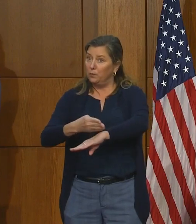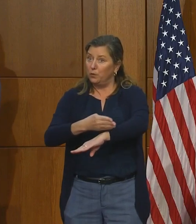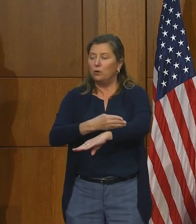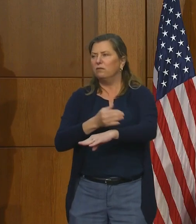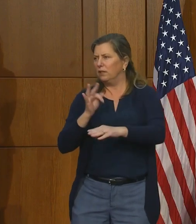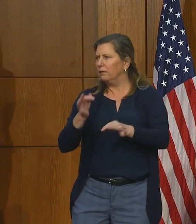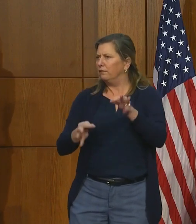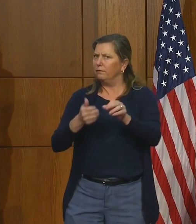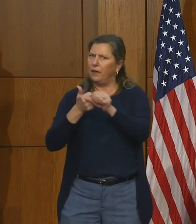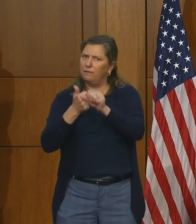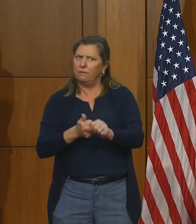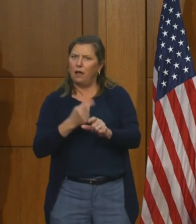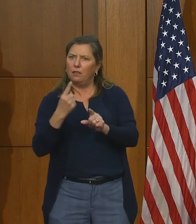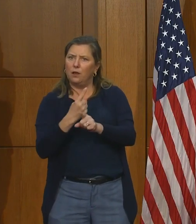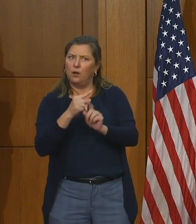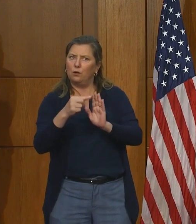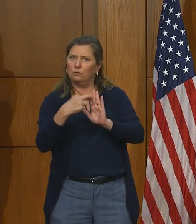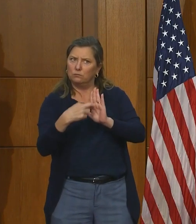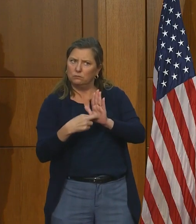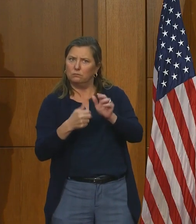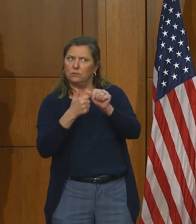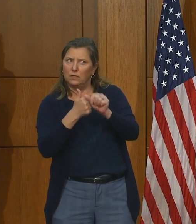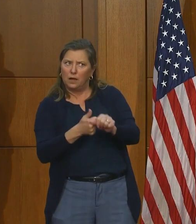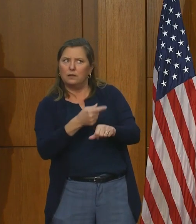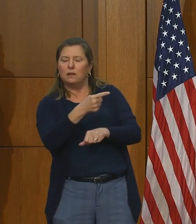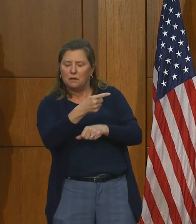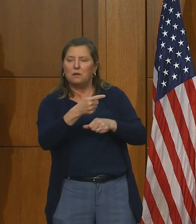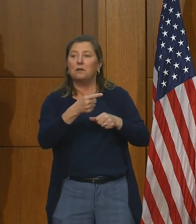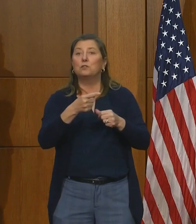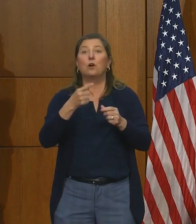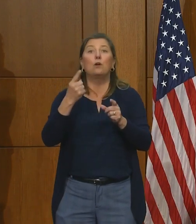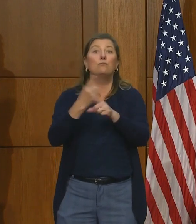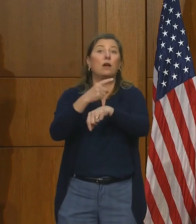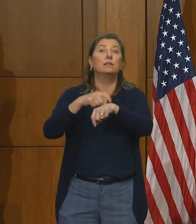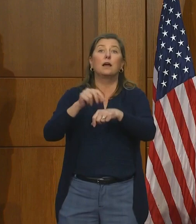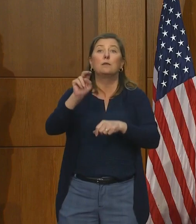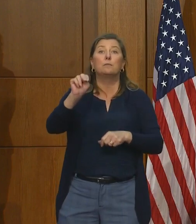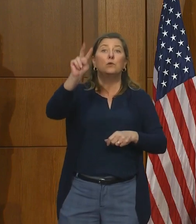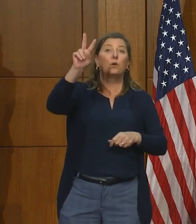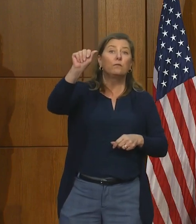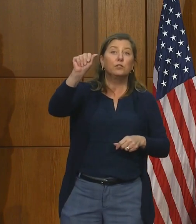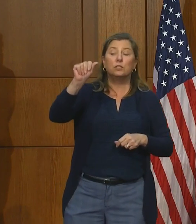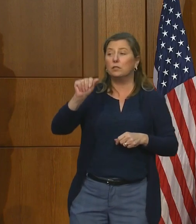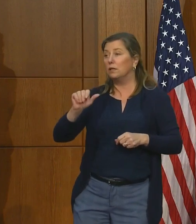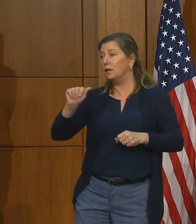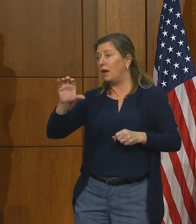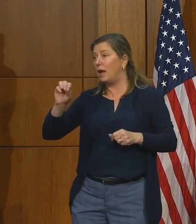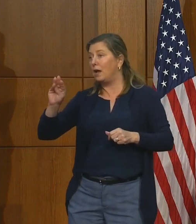FOR SO THAT THE DISK THAT WE